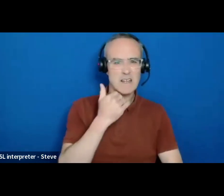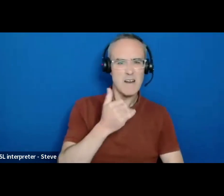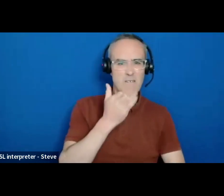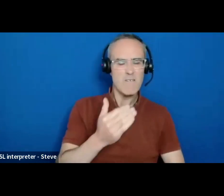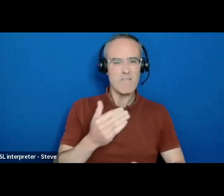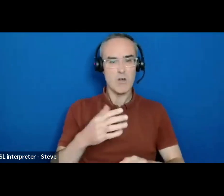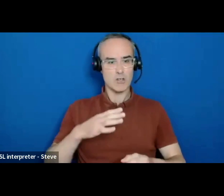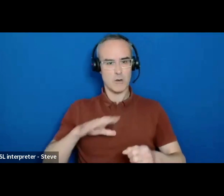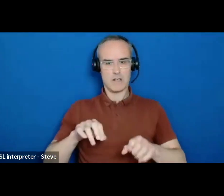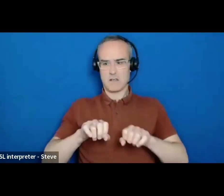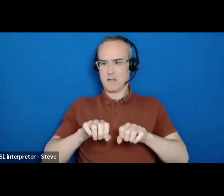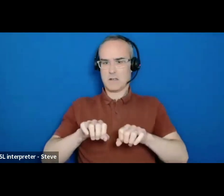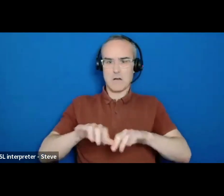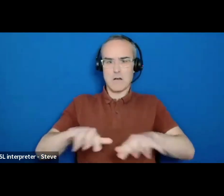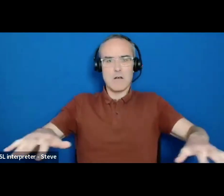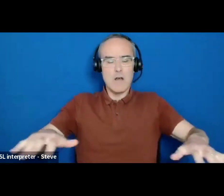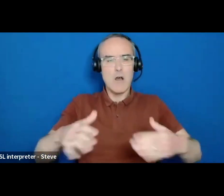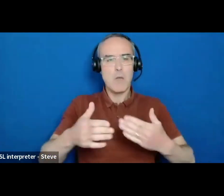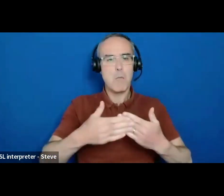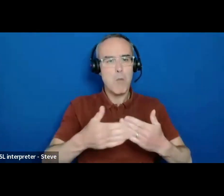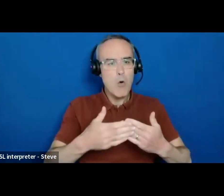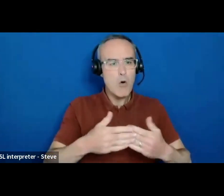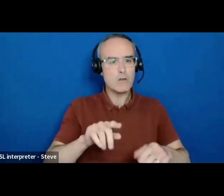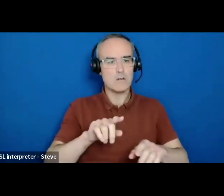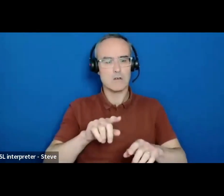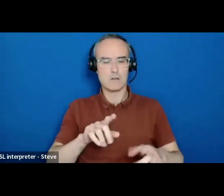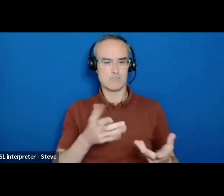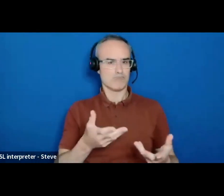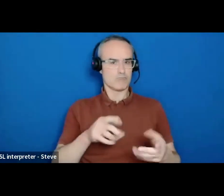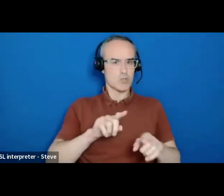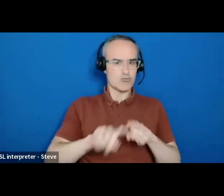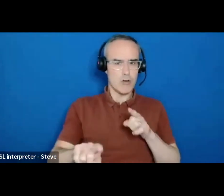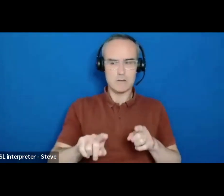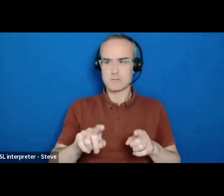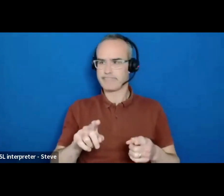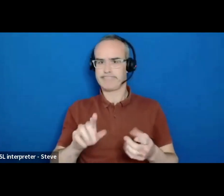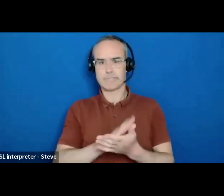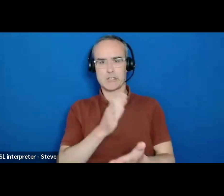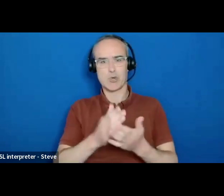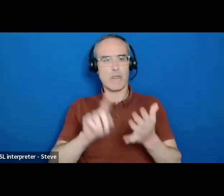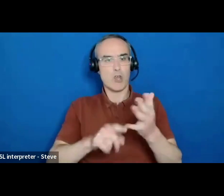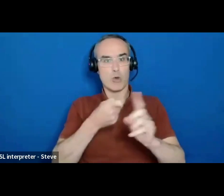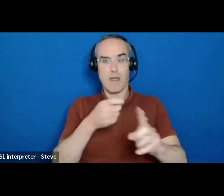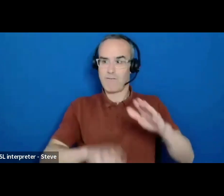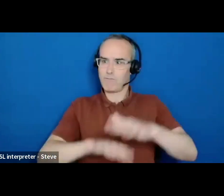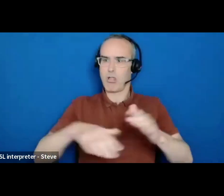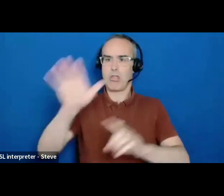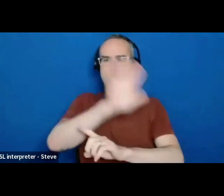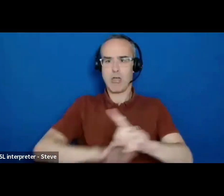disabilities or from particular parts of the country. So if you're filling in the diversity questions,